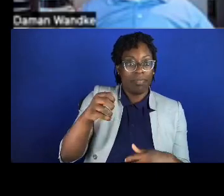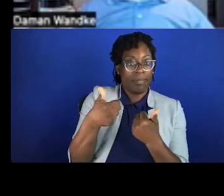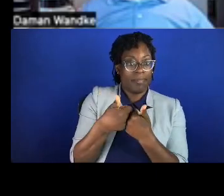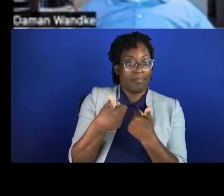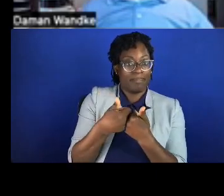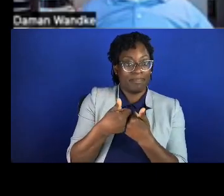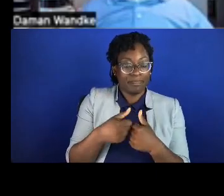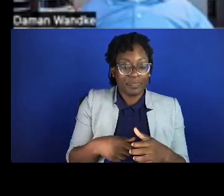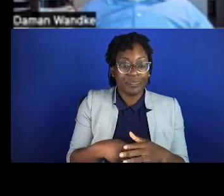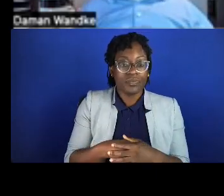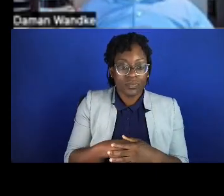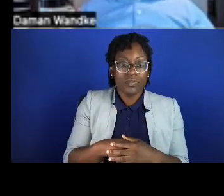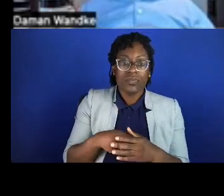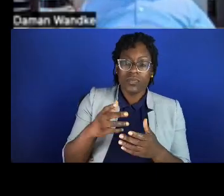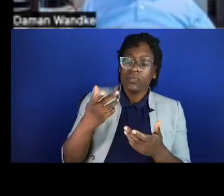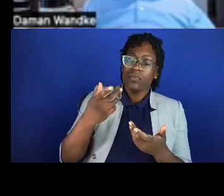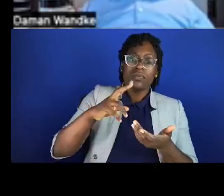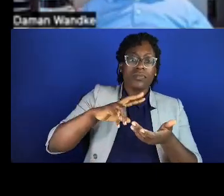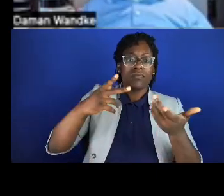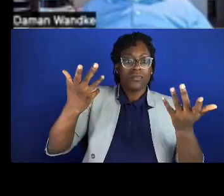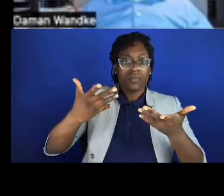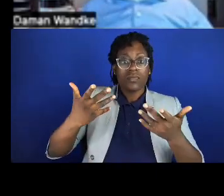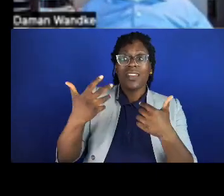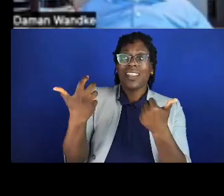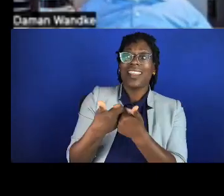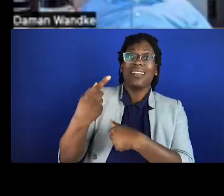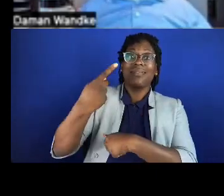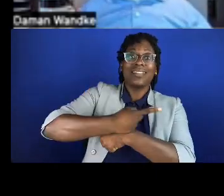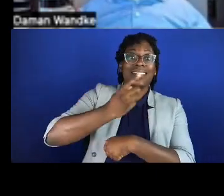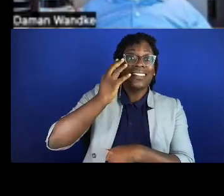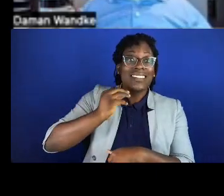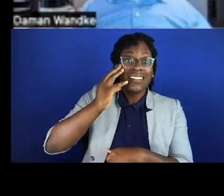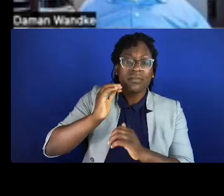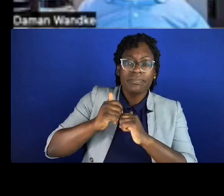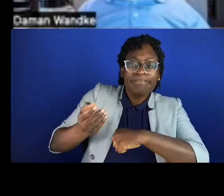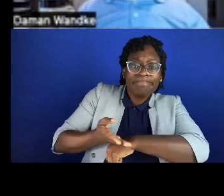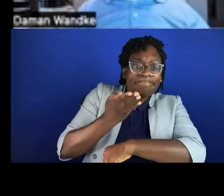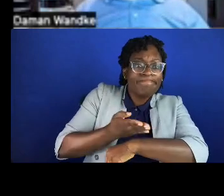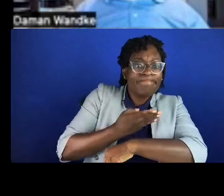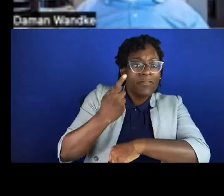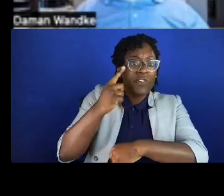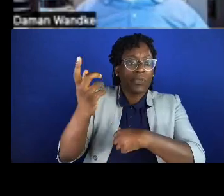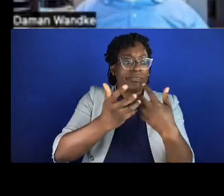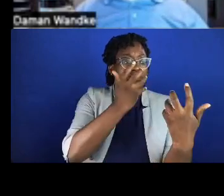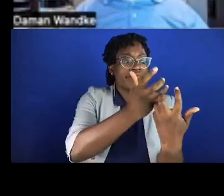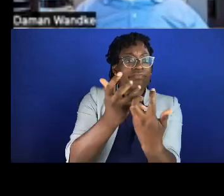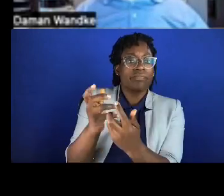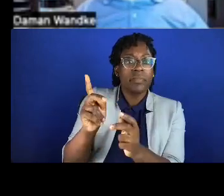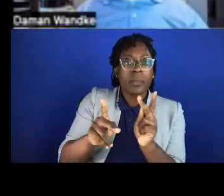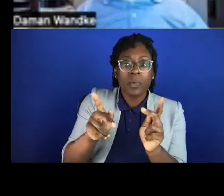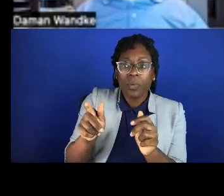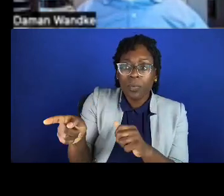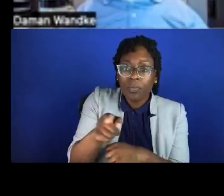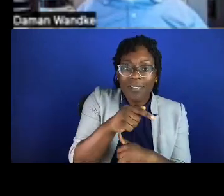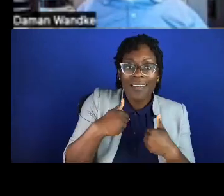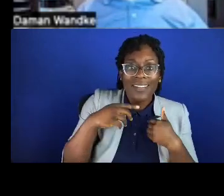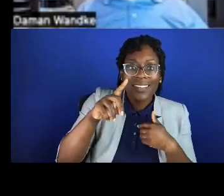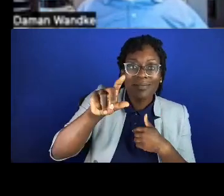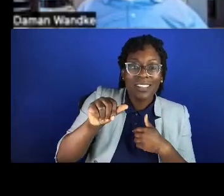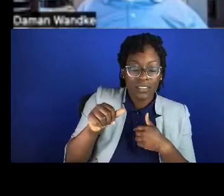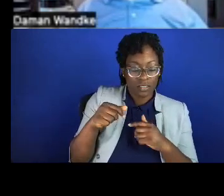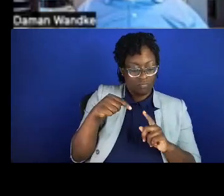a startup focusing on improving the game day experience for fans with disabilities.